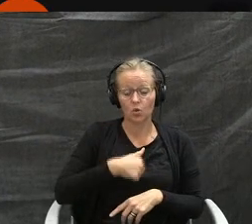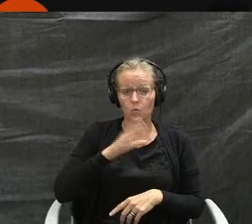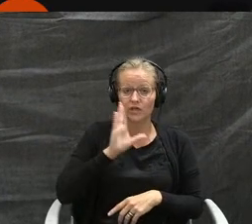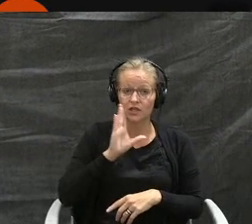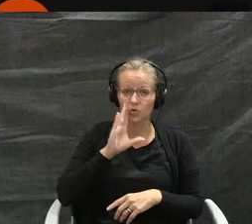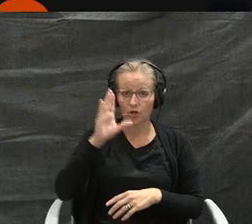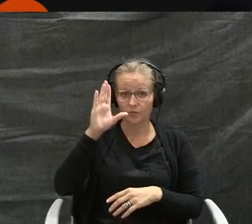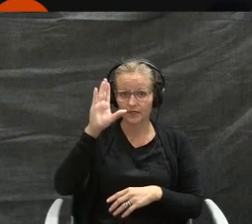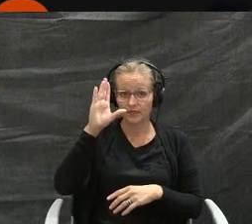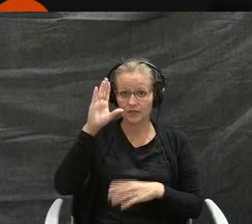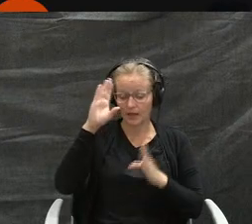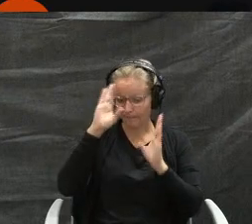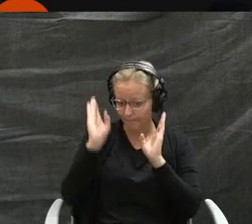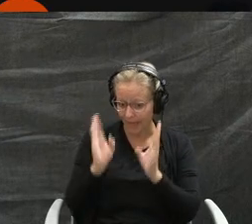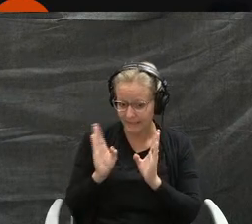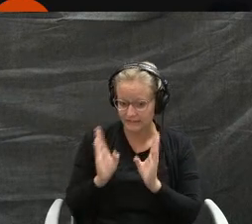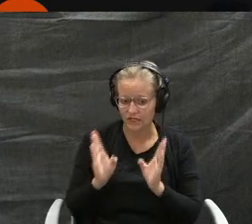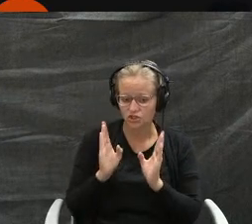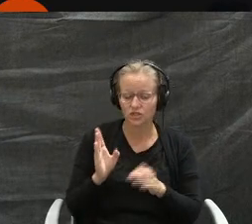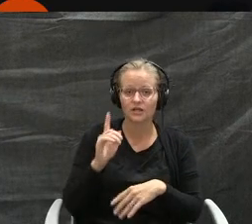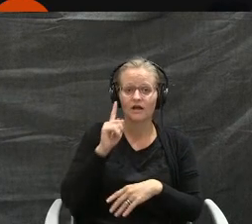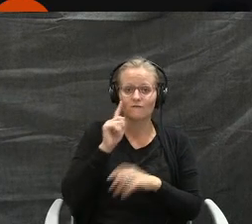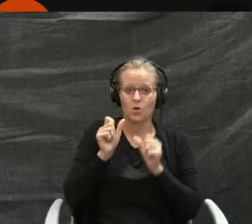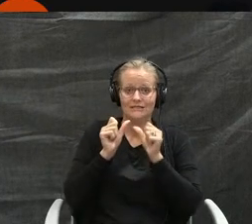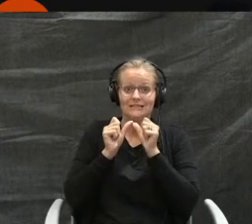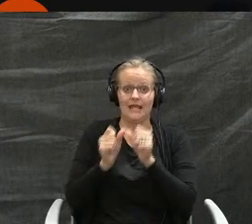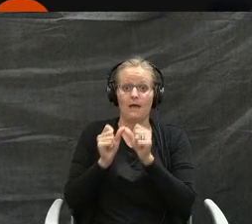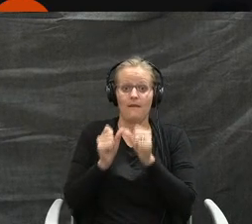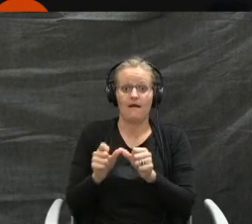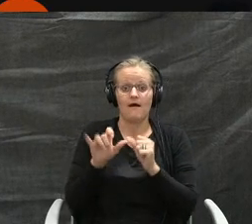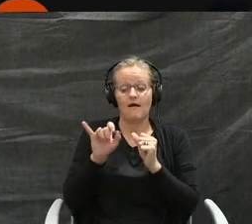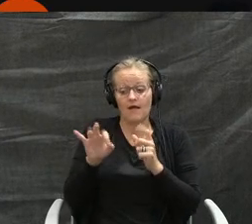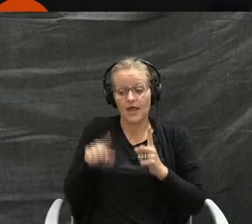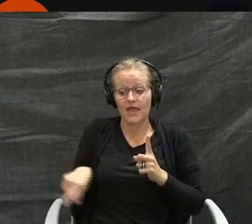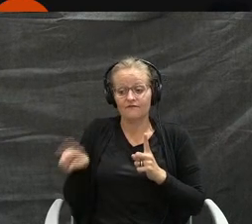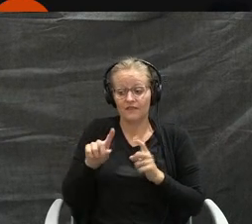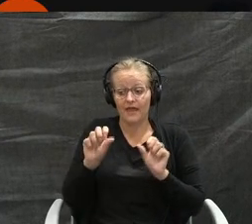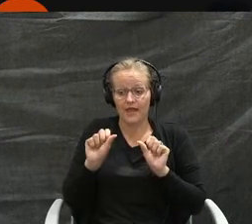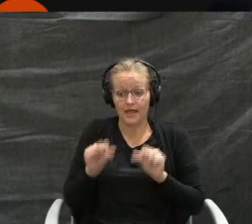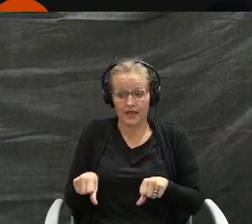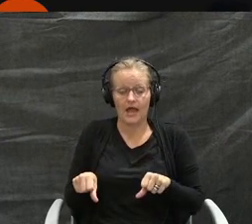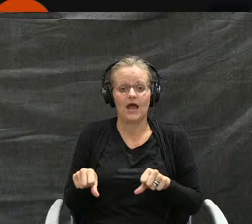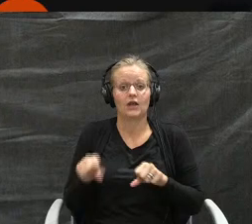stamina for students to continue to grow and extend the amount of time they can work productively.